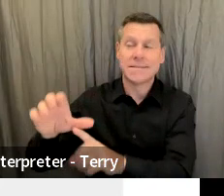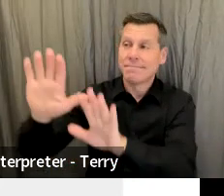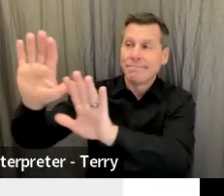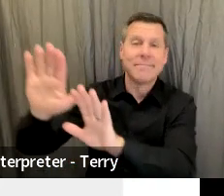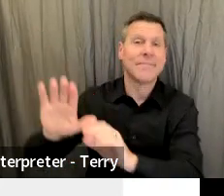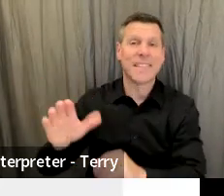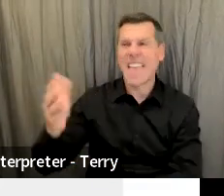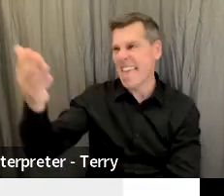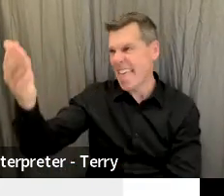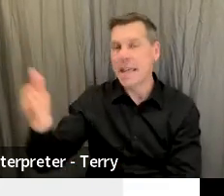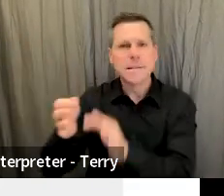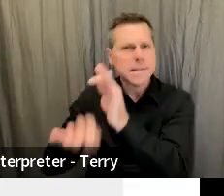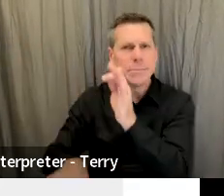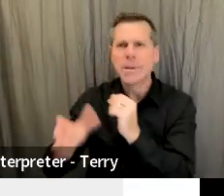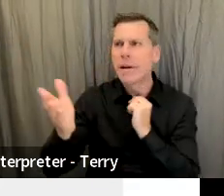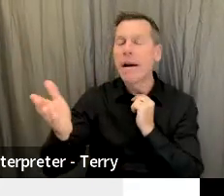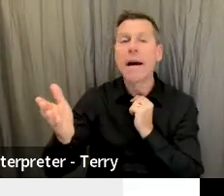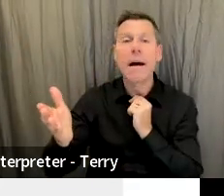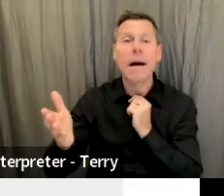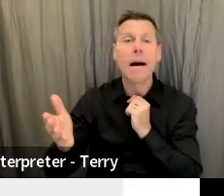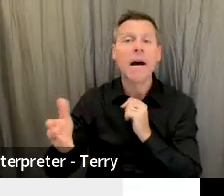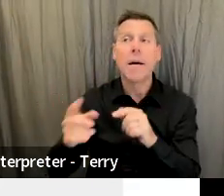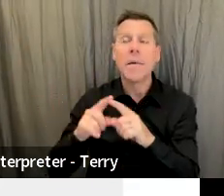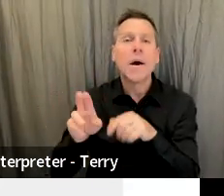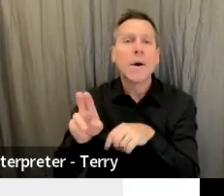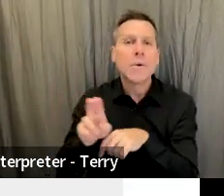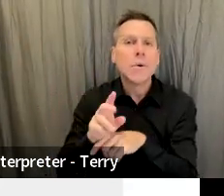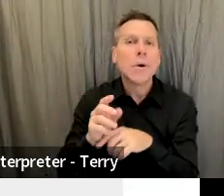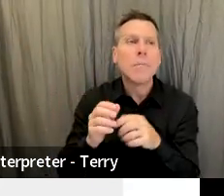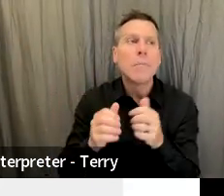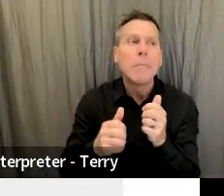And it's used by most of the instructors